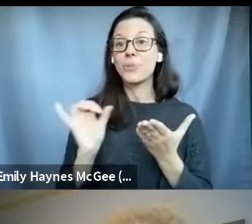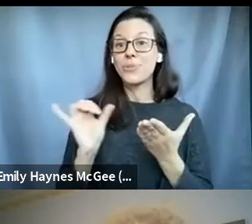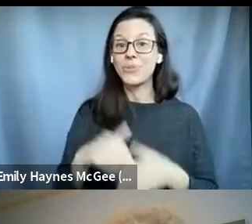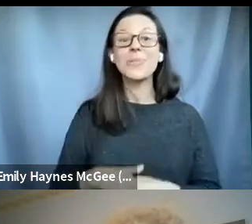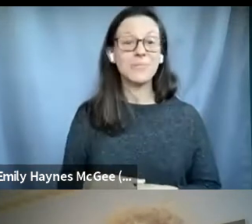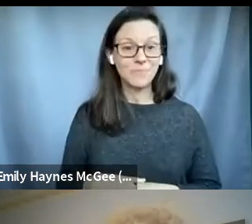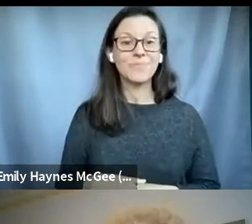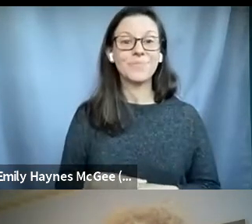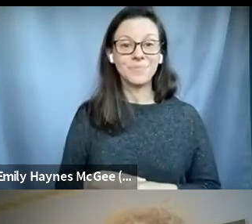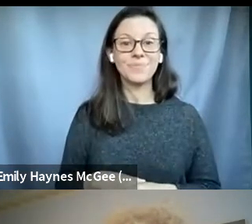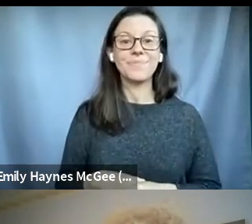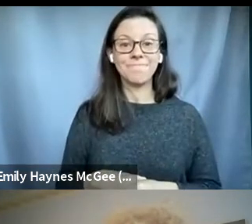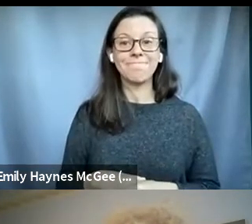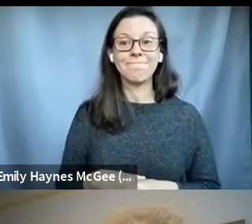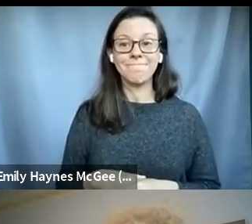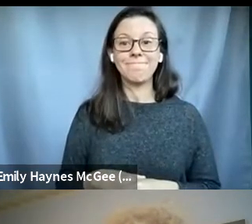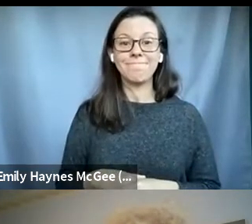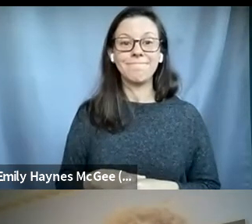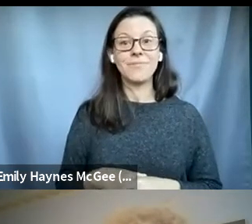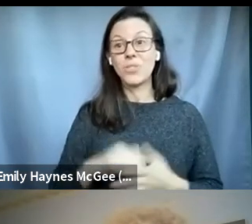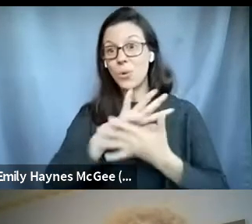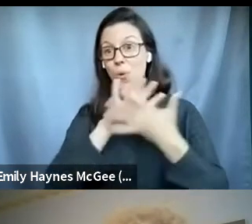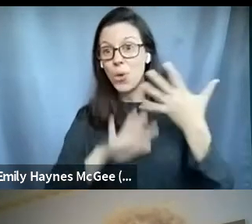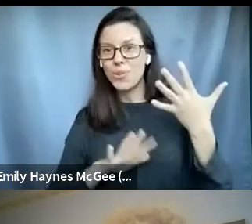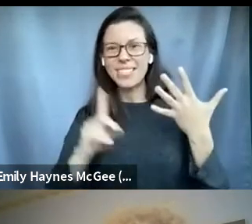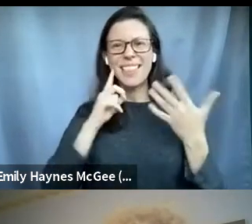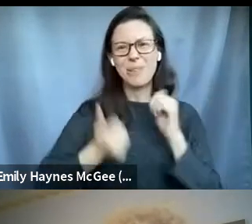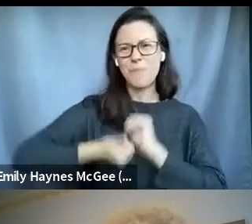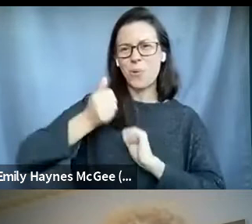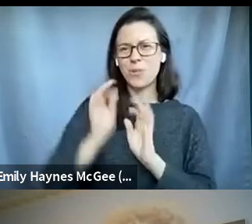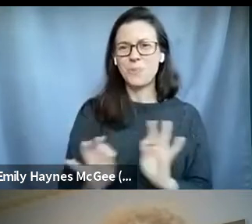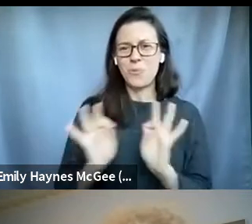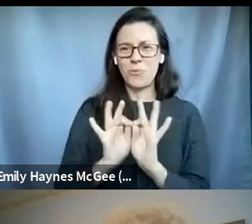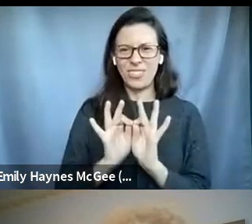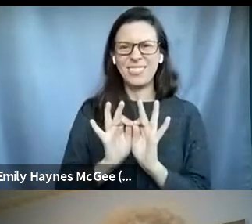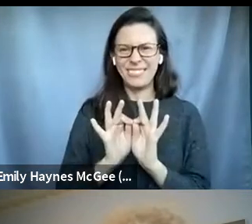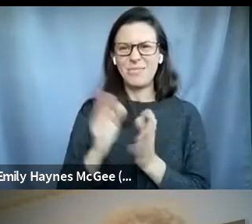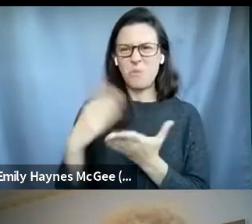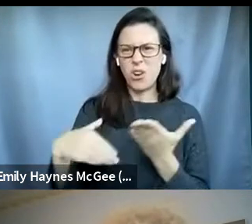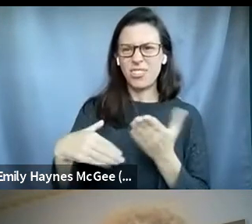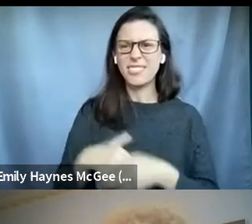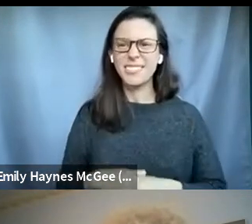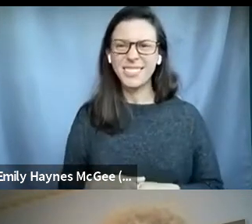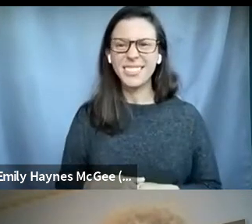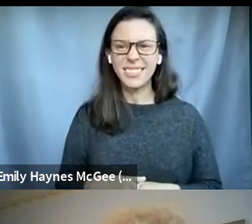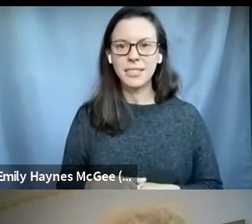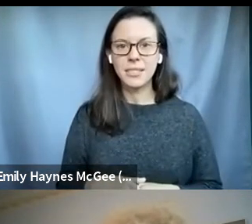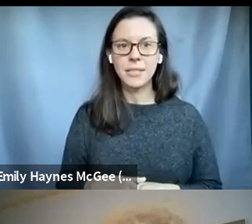So those are I think the most important high level pieces. I'm going to stop sharing.